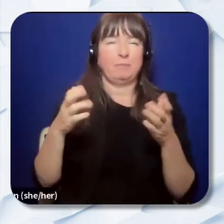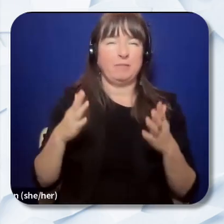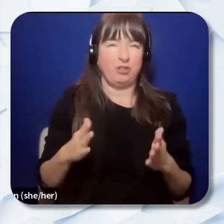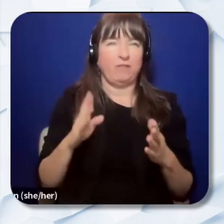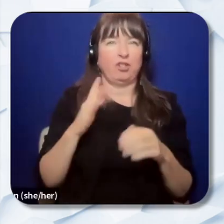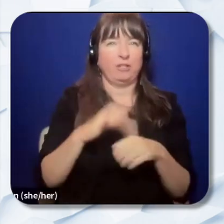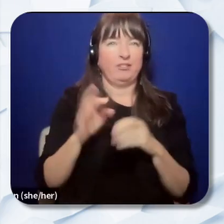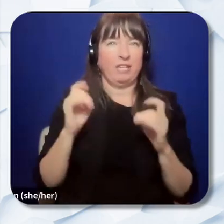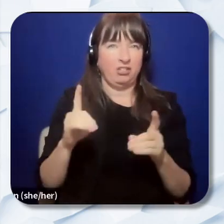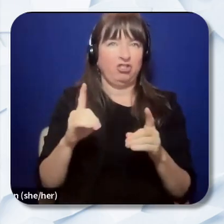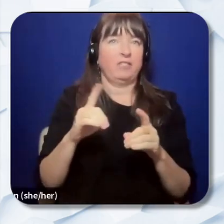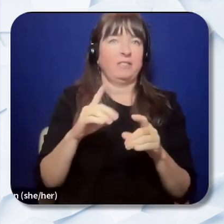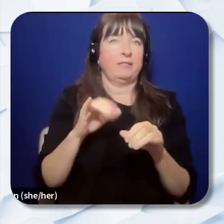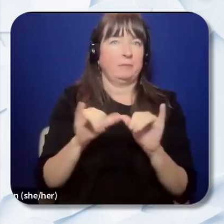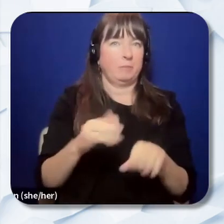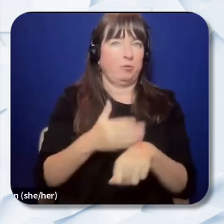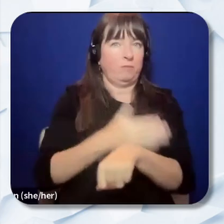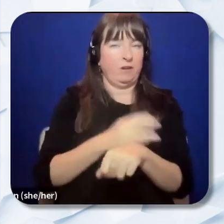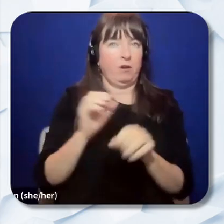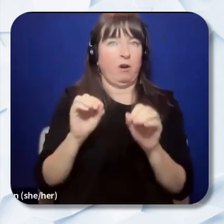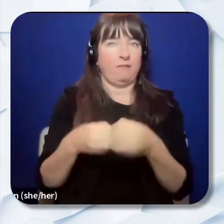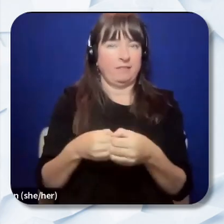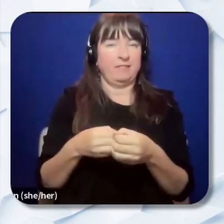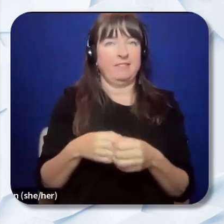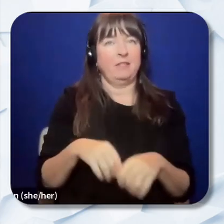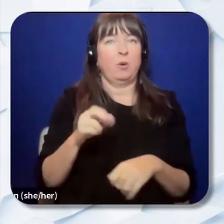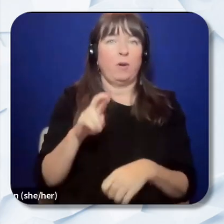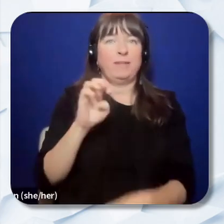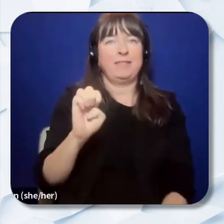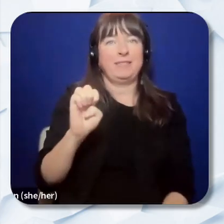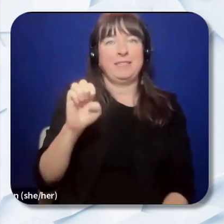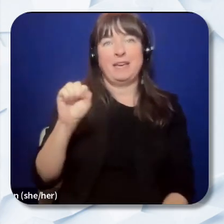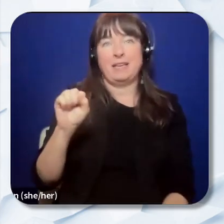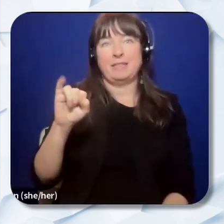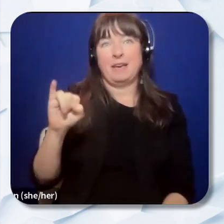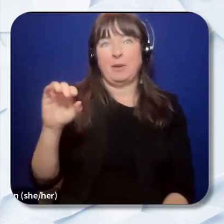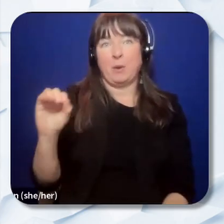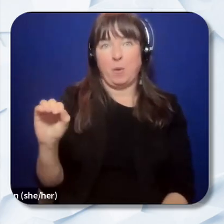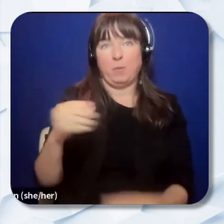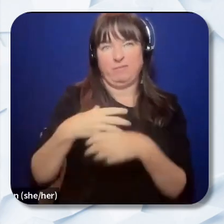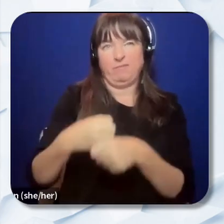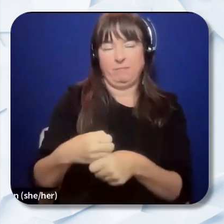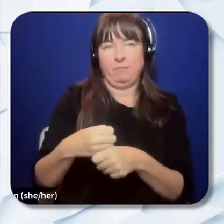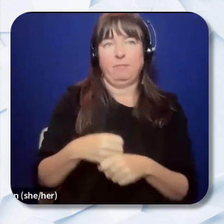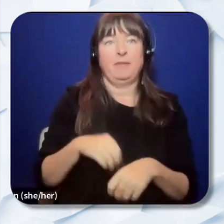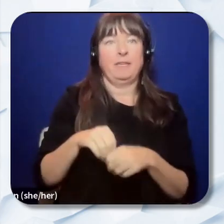System Improvement Office or fondly referred to as EESIO in the Early Education Division